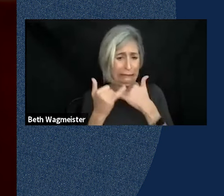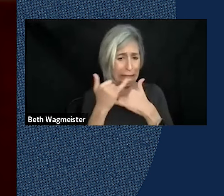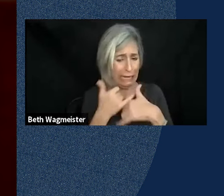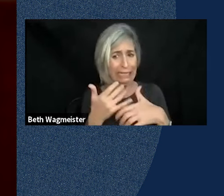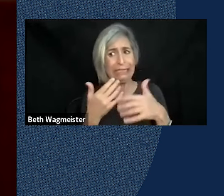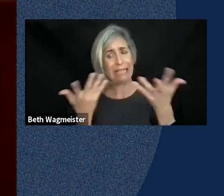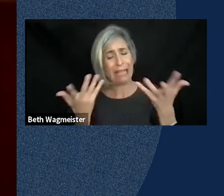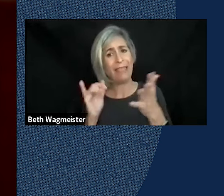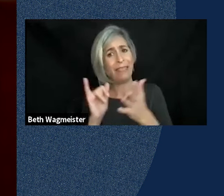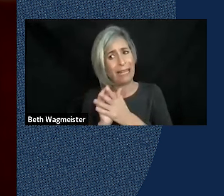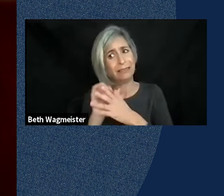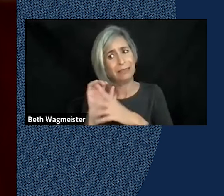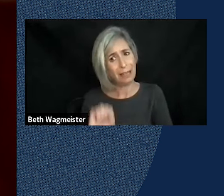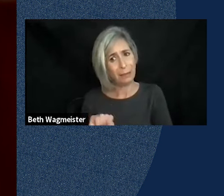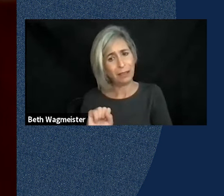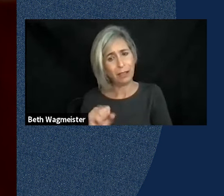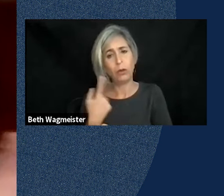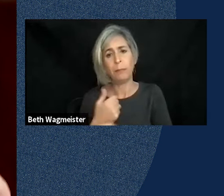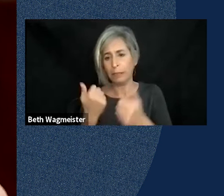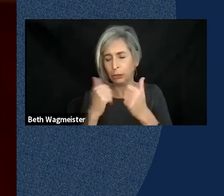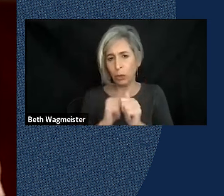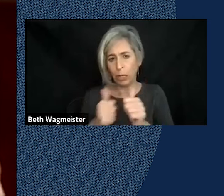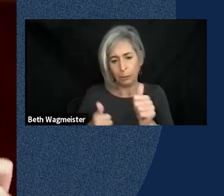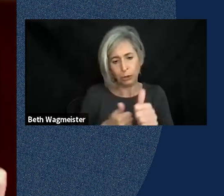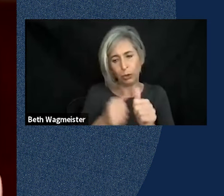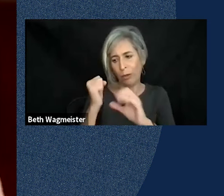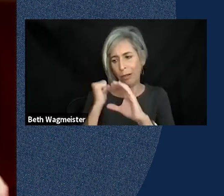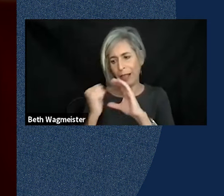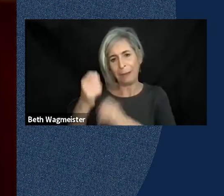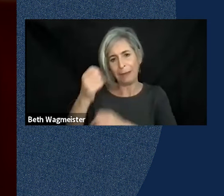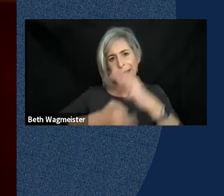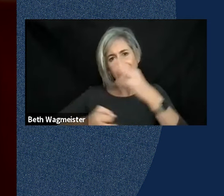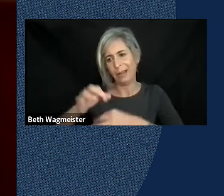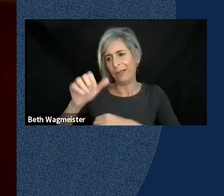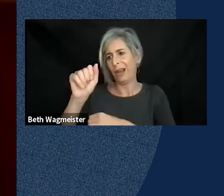And, you know, we've been trying to pursue landmarks instead of ARIA, more than anything